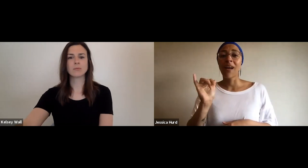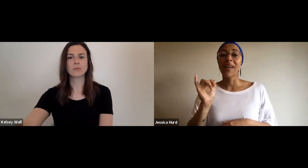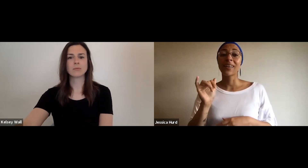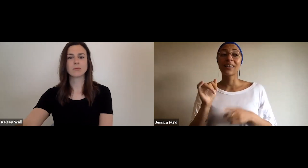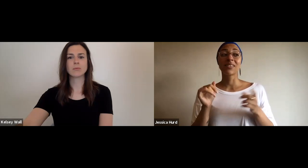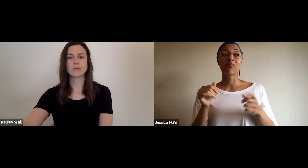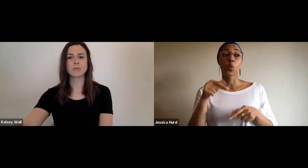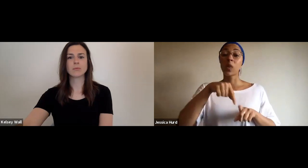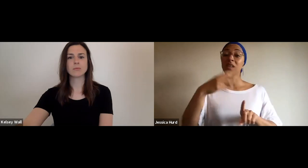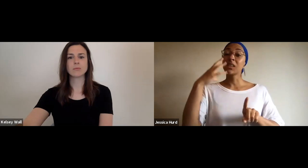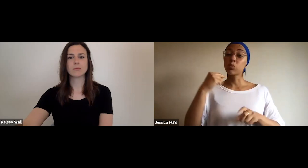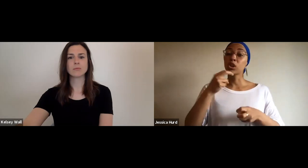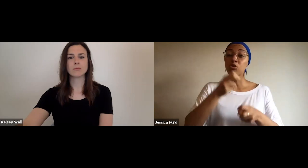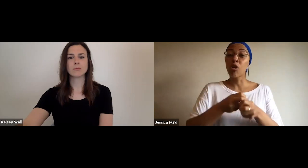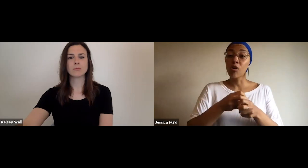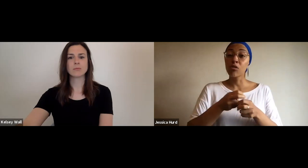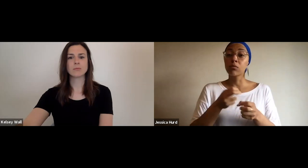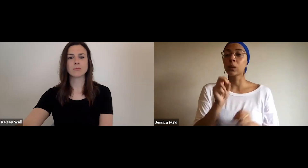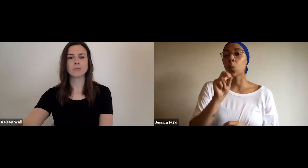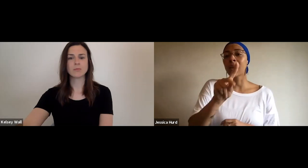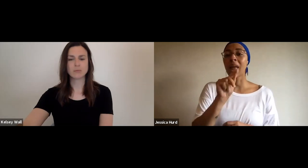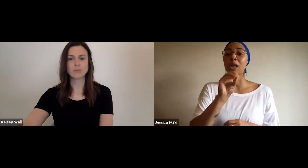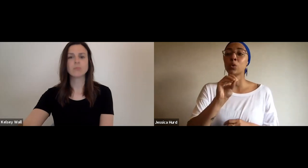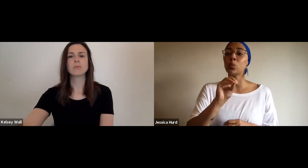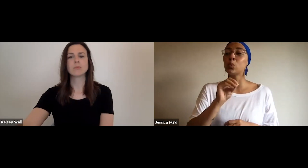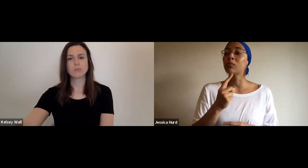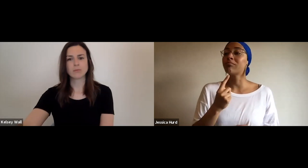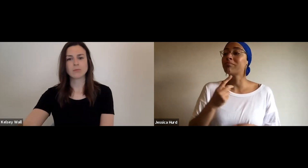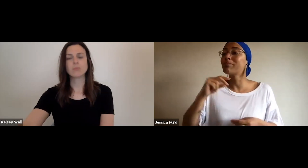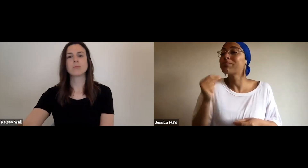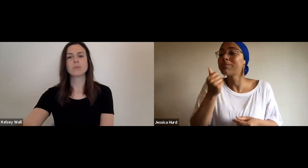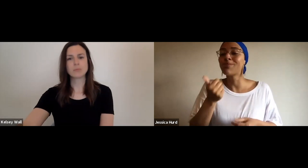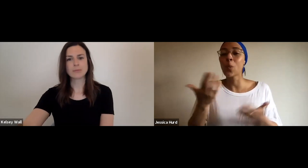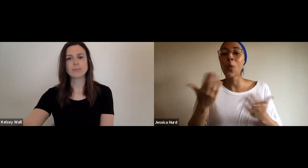and we want to validate what people are saying and not dismiss what they're saying.